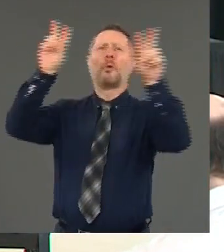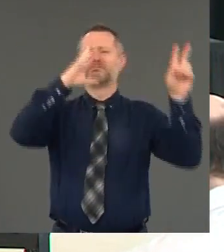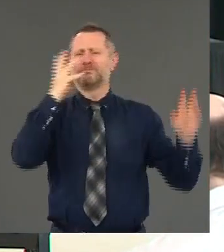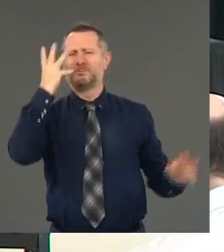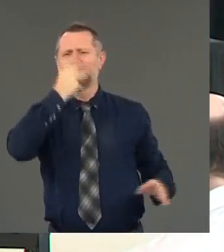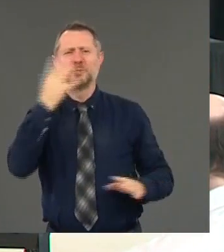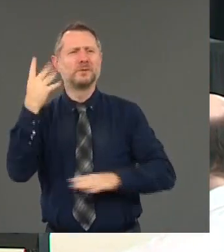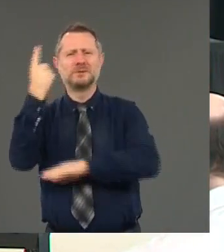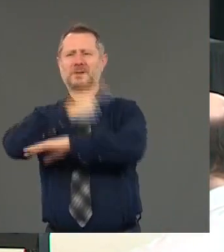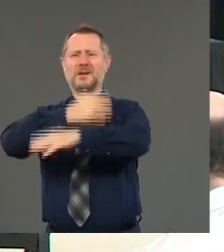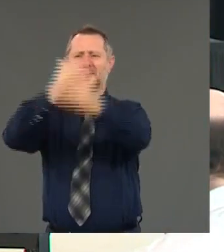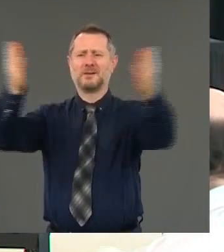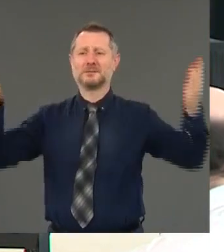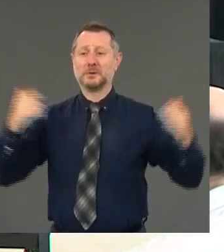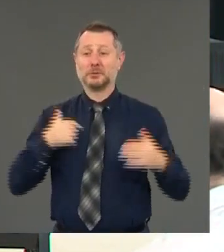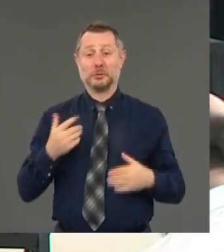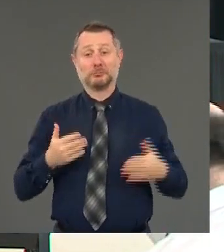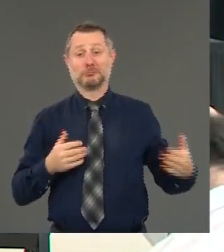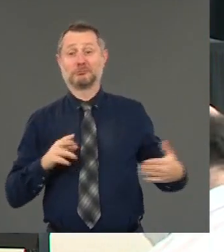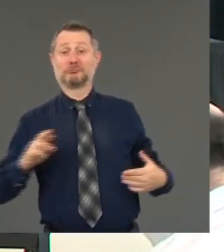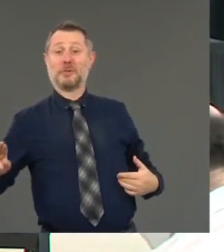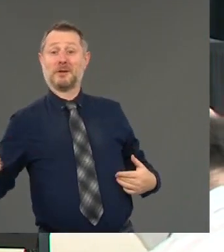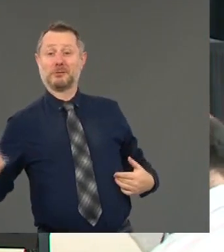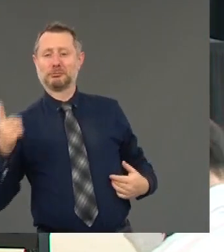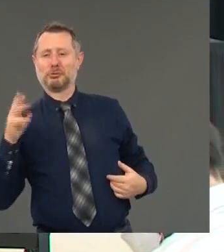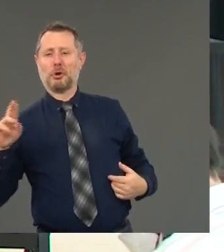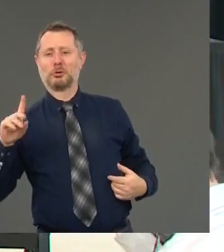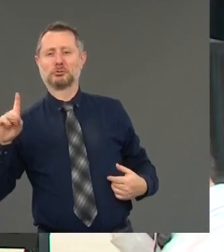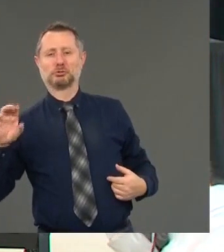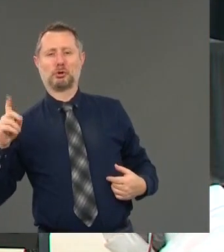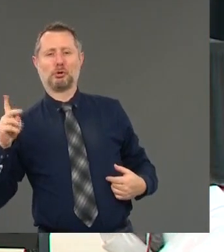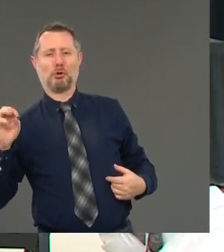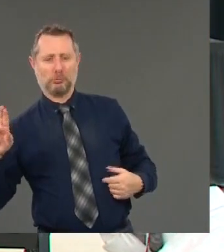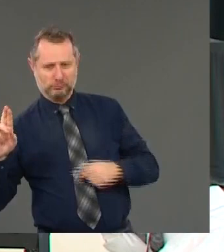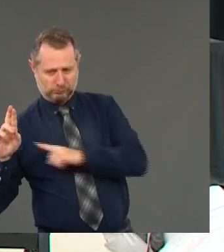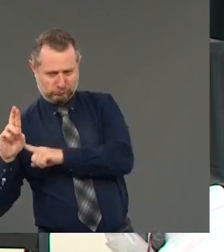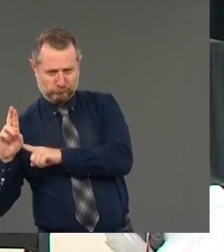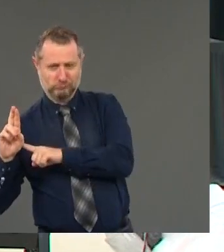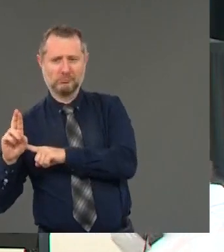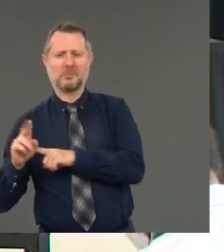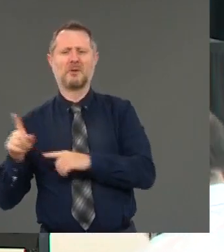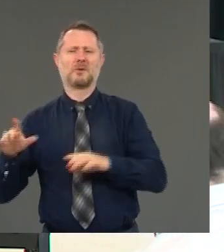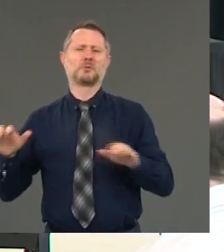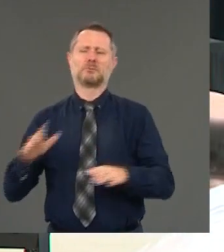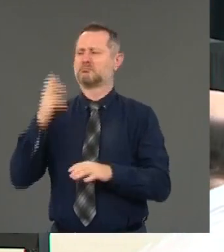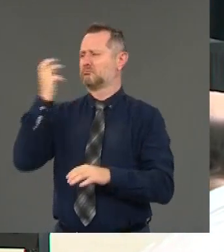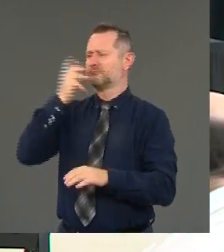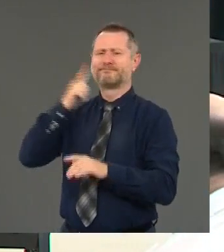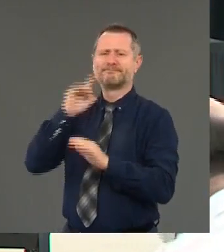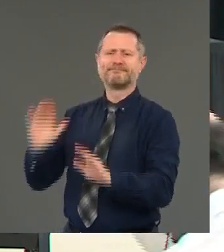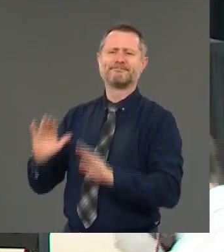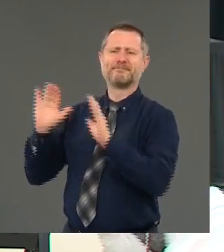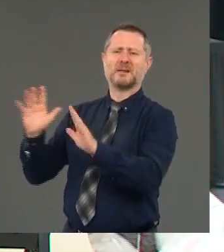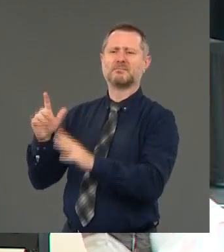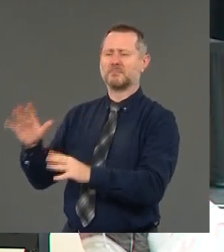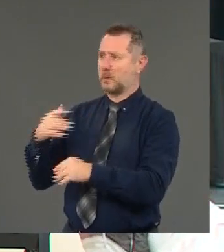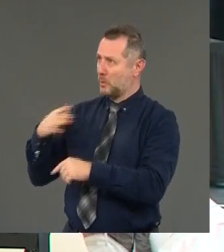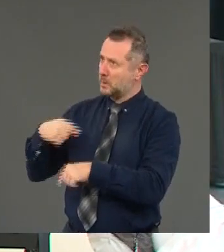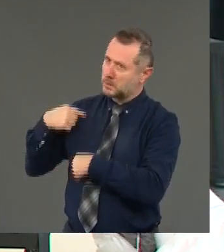HOSPITALITY. IT'S A BEAUTIFUL DAY. TO MY RIGHT IS DR. HOWARD